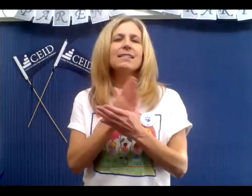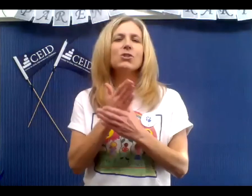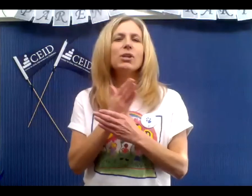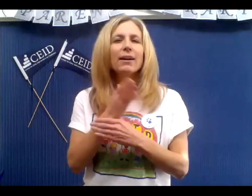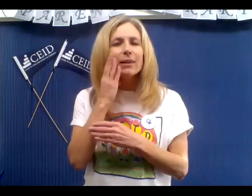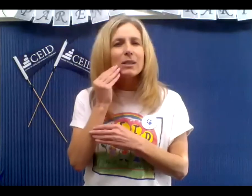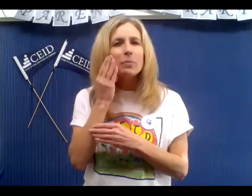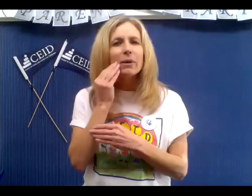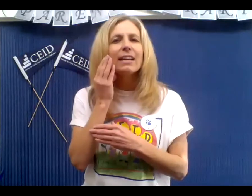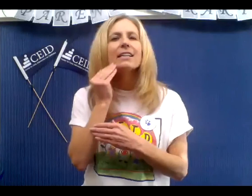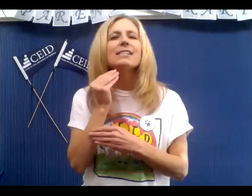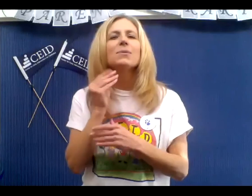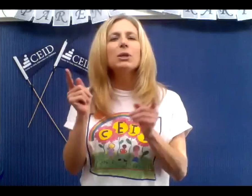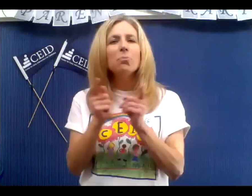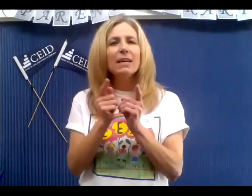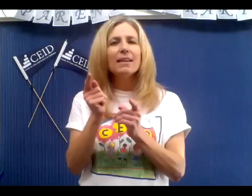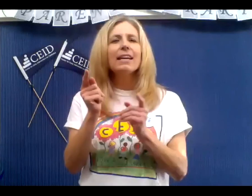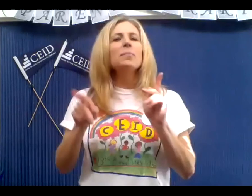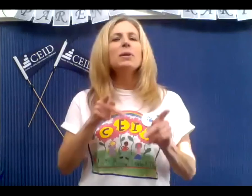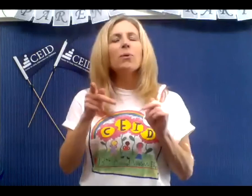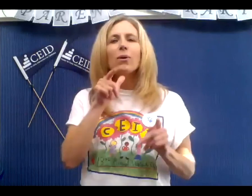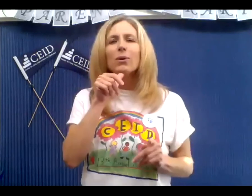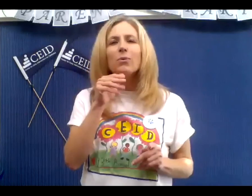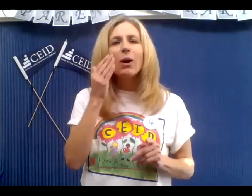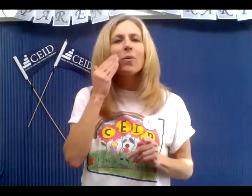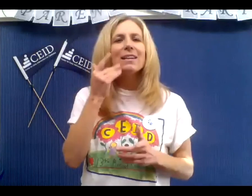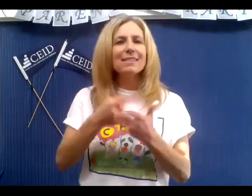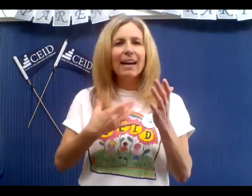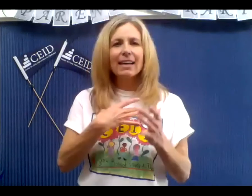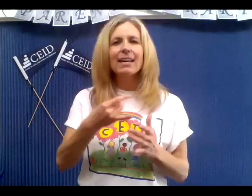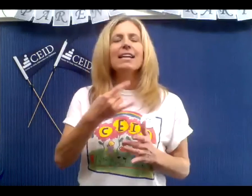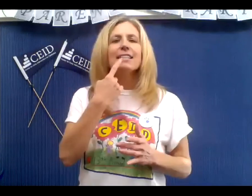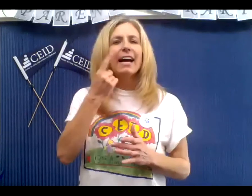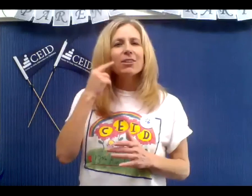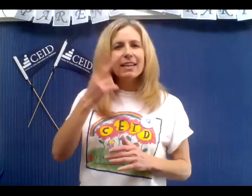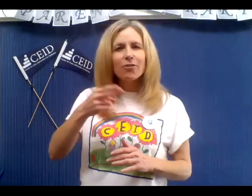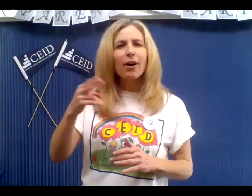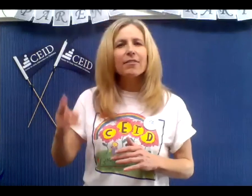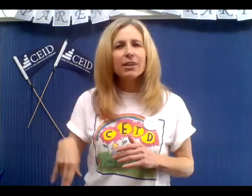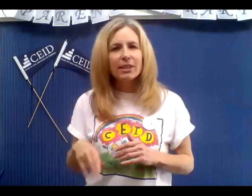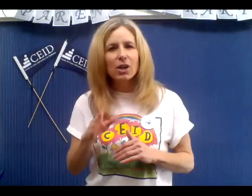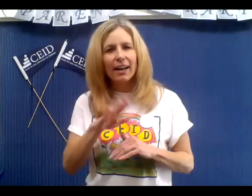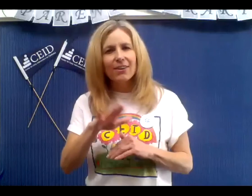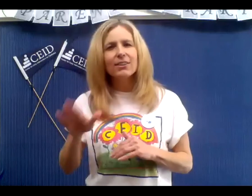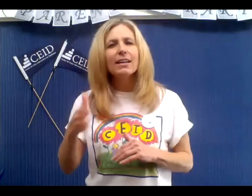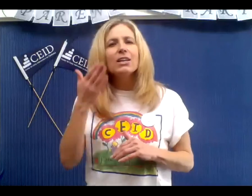it's the shared experience when you meet people who know what it's like to have a deaf or hard-of-hearing child.